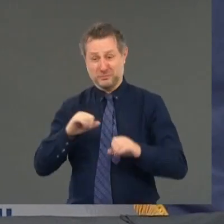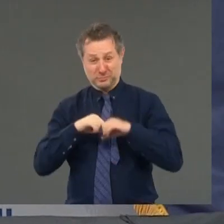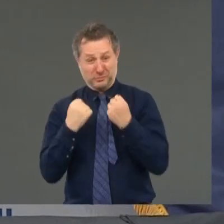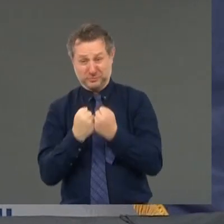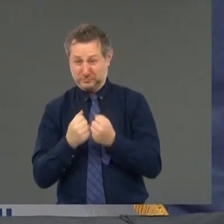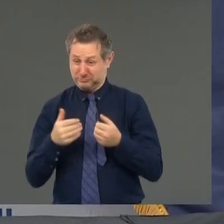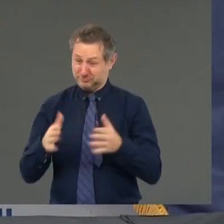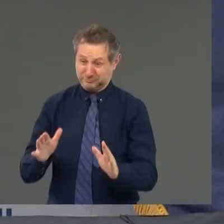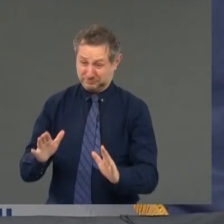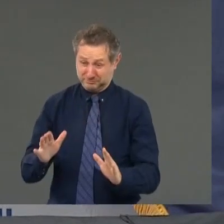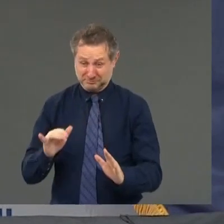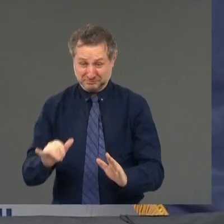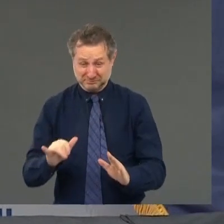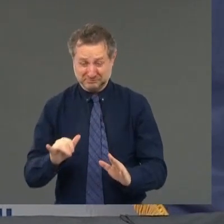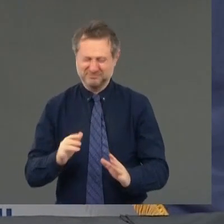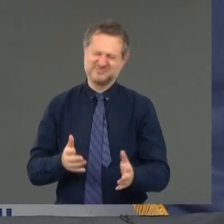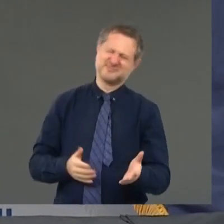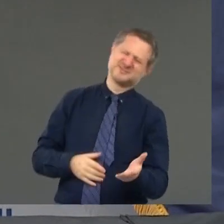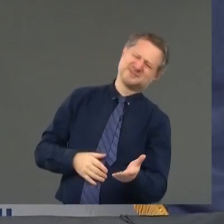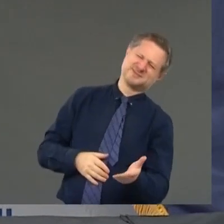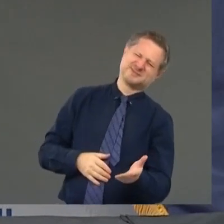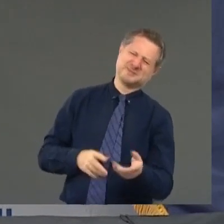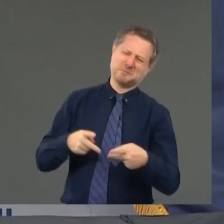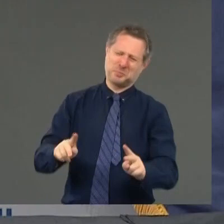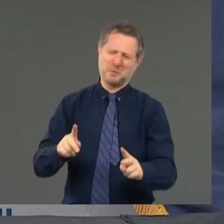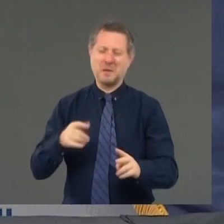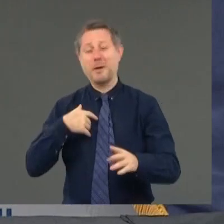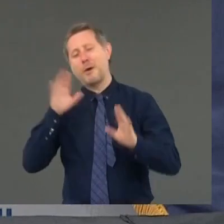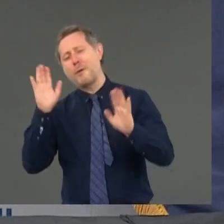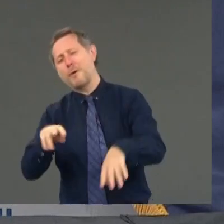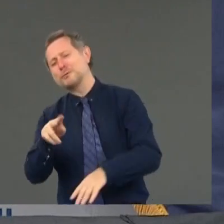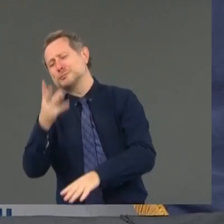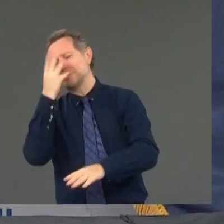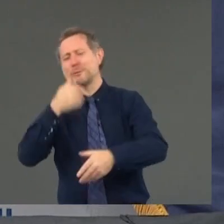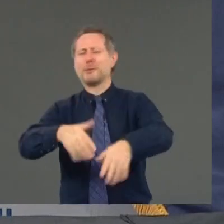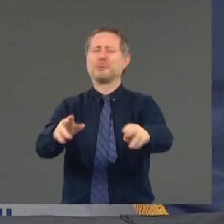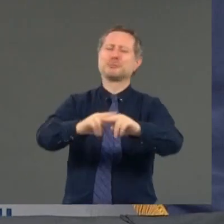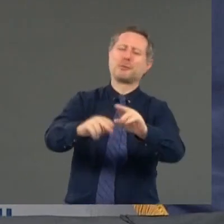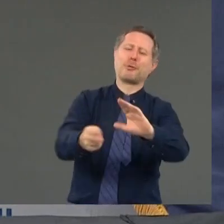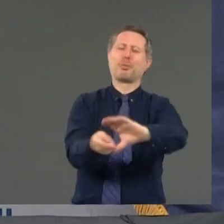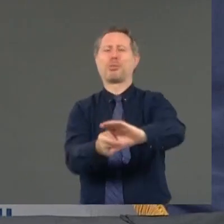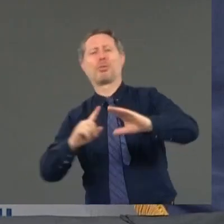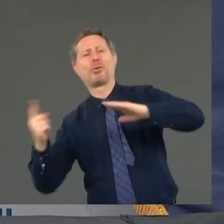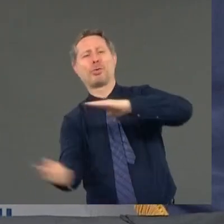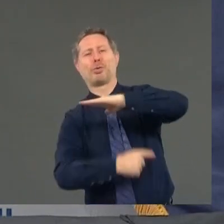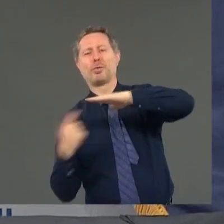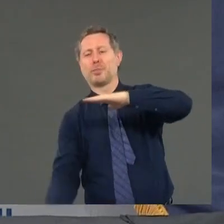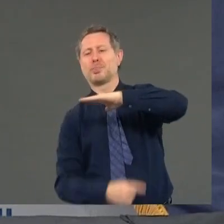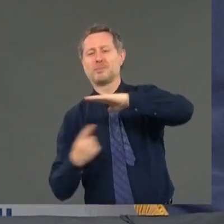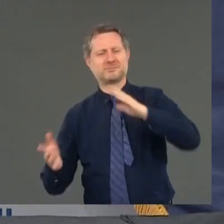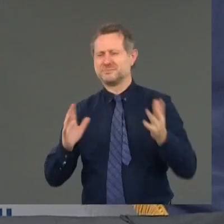PERSON, IT IS NOT WHO WE ARE AS A SOCIETY. WE'RE GOING TO BE GOOD TO YOU, WE'RE GOING TO LET YOU SLEEP ON